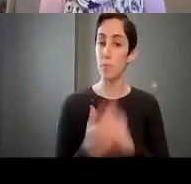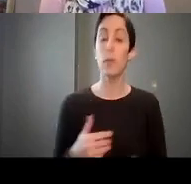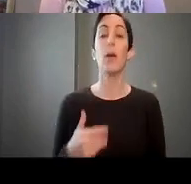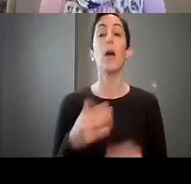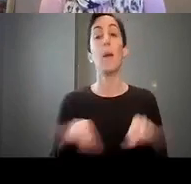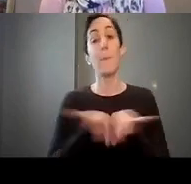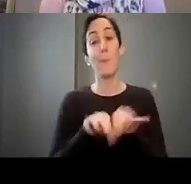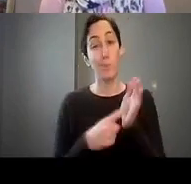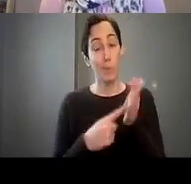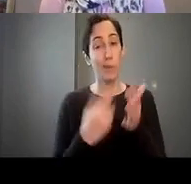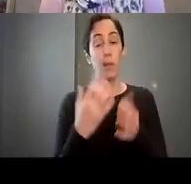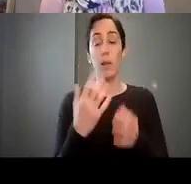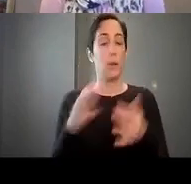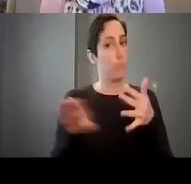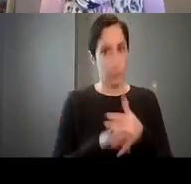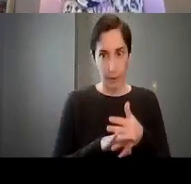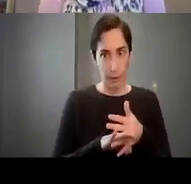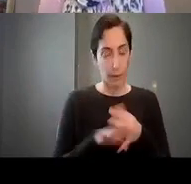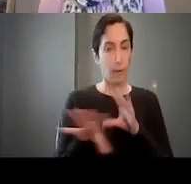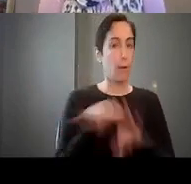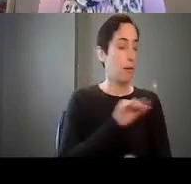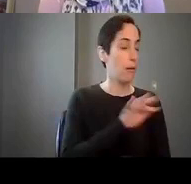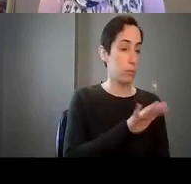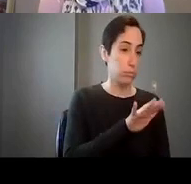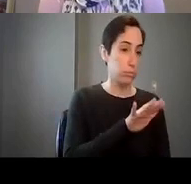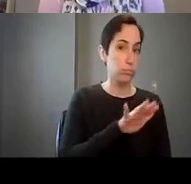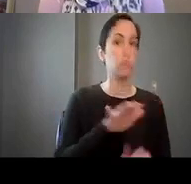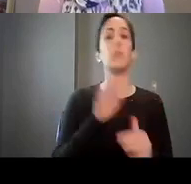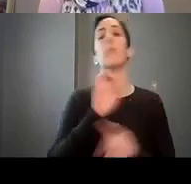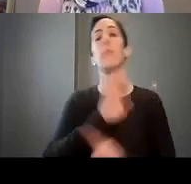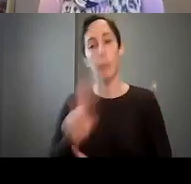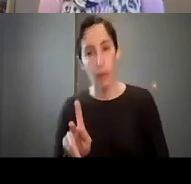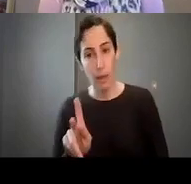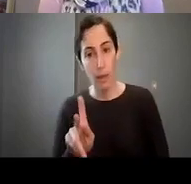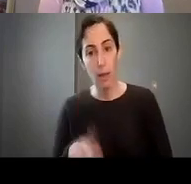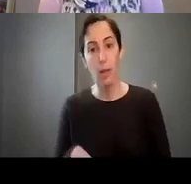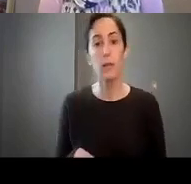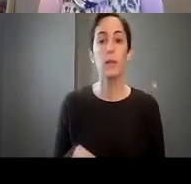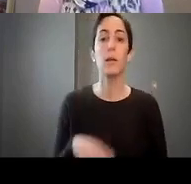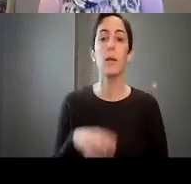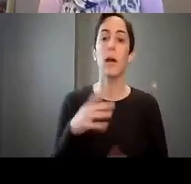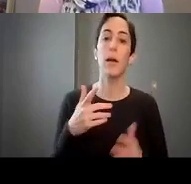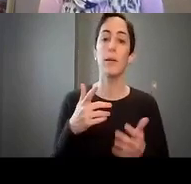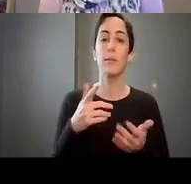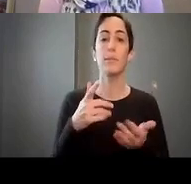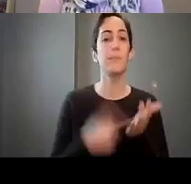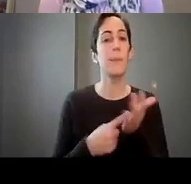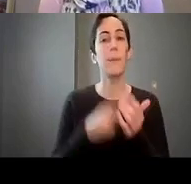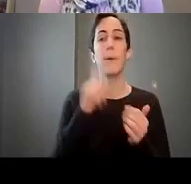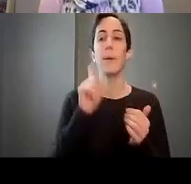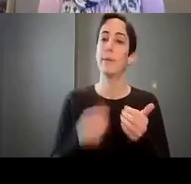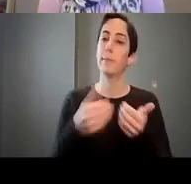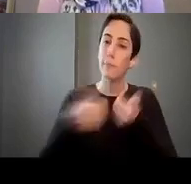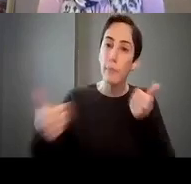create space and time, both physically distractions, but to do our best to and temporarily, that allow us to create space and time, both physically delineate a work space. And if you're and temporarily, that allow us to